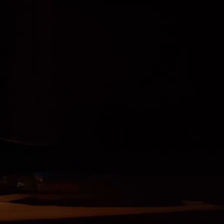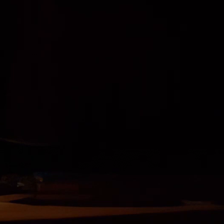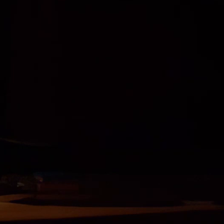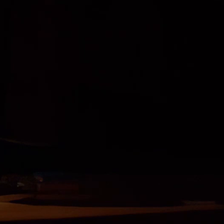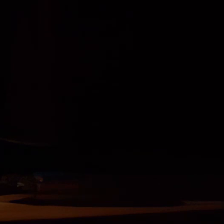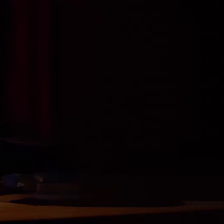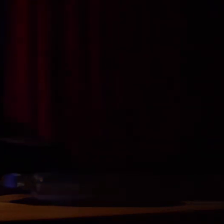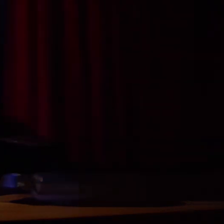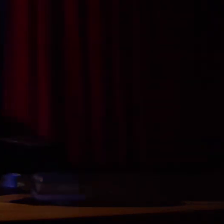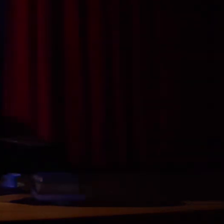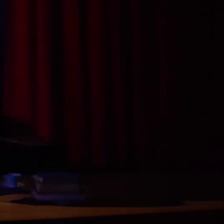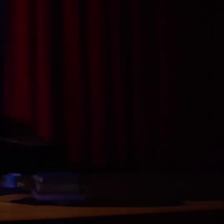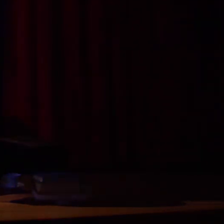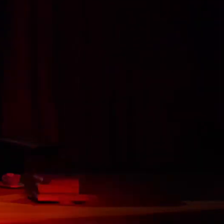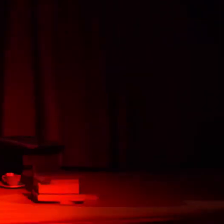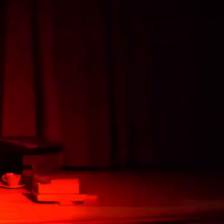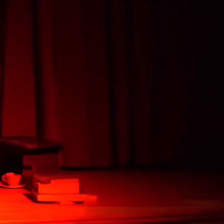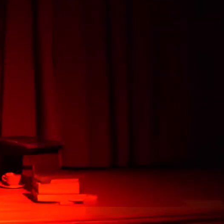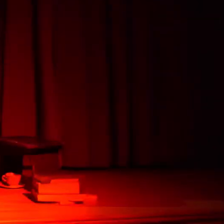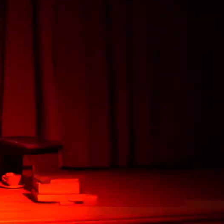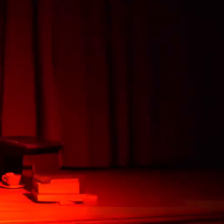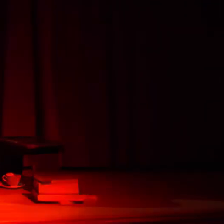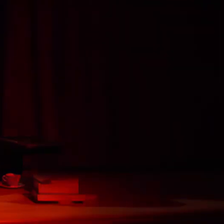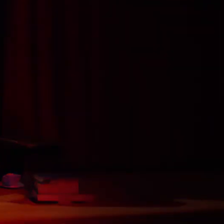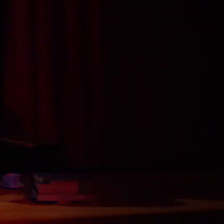(insects chirping) (gasps)